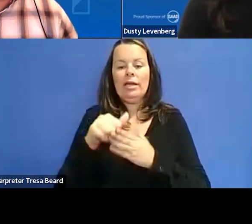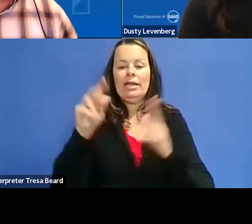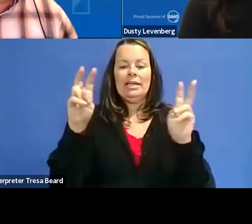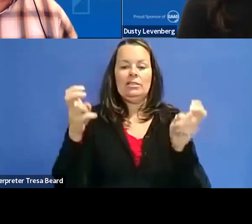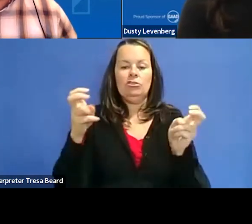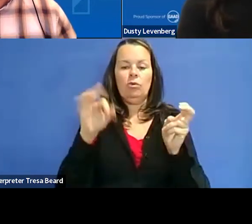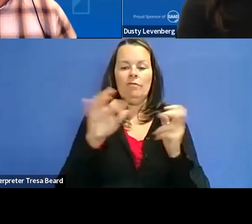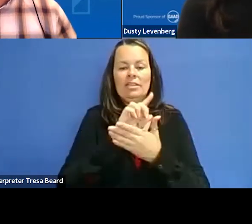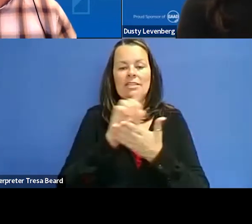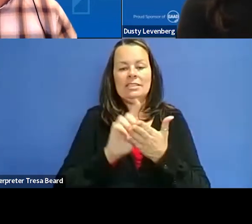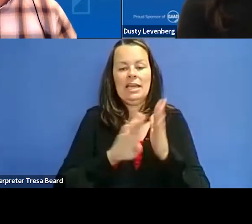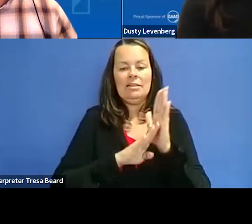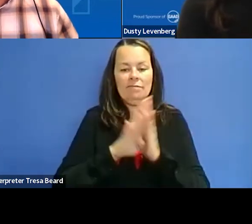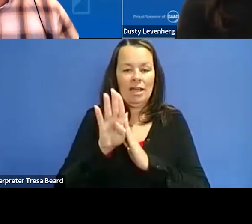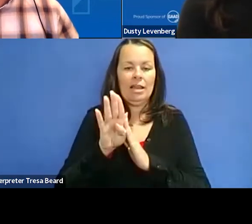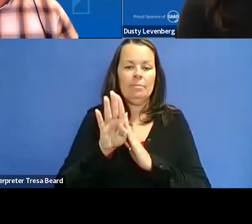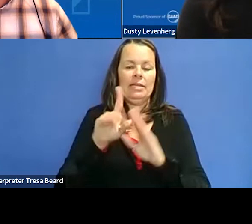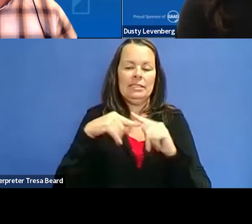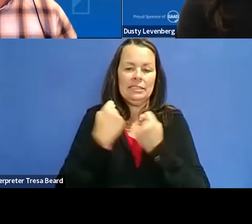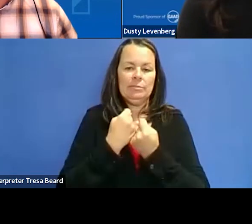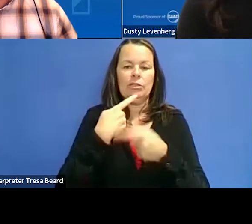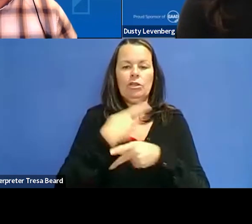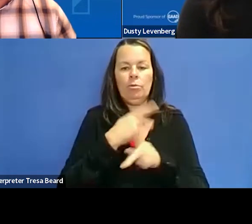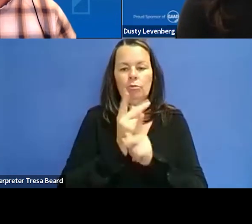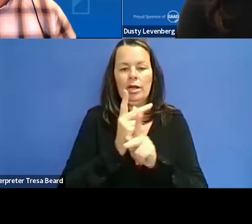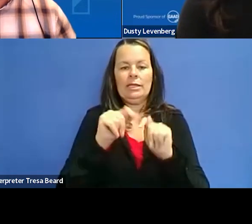development team and the product team because, let's take a couple of examples.